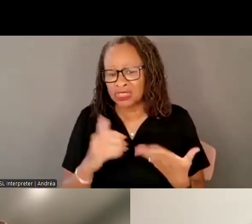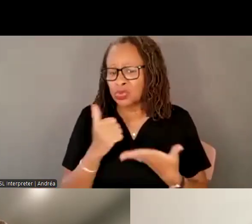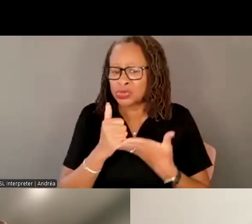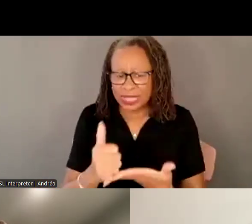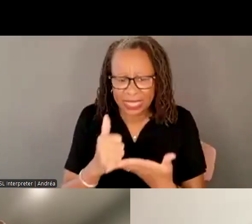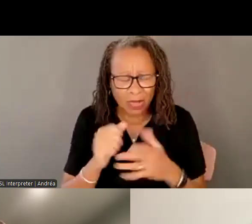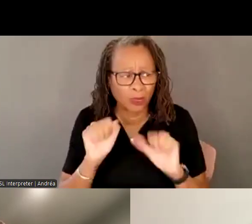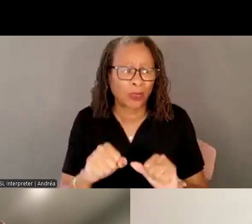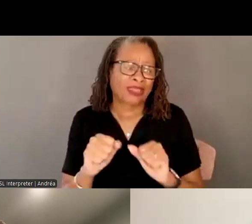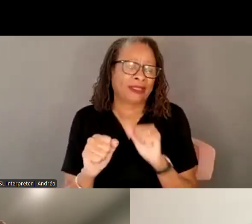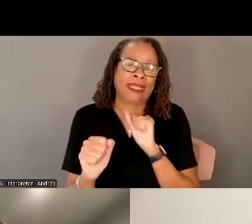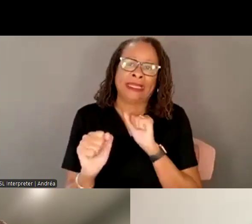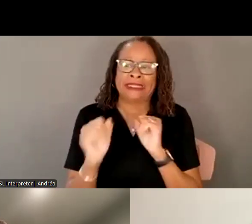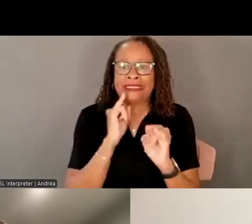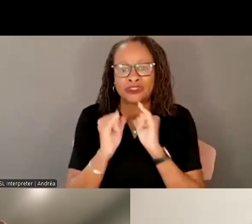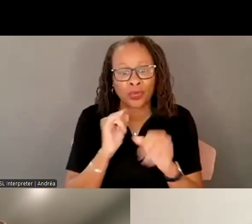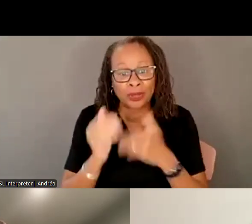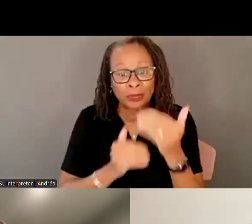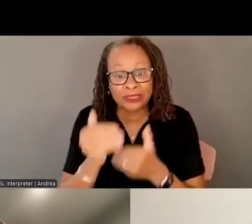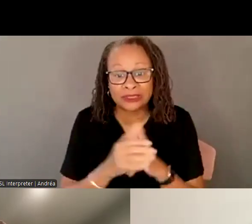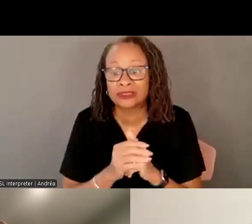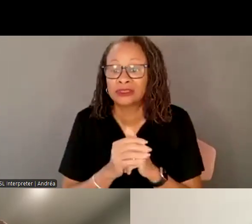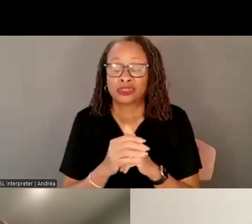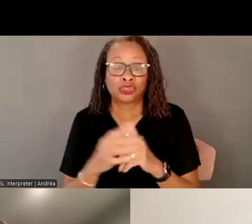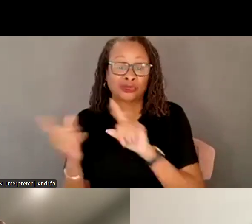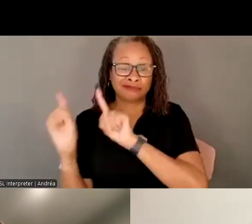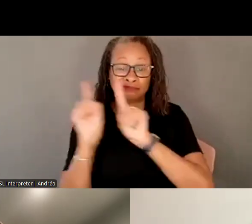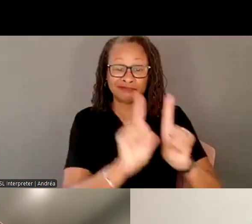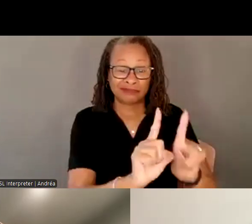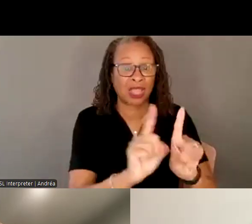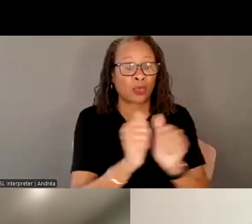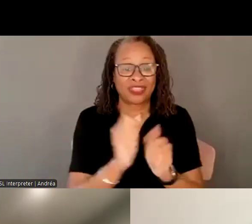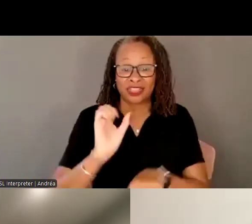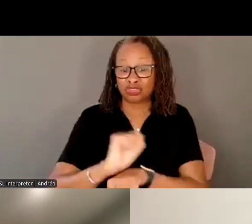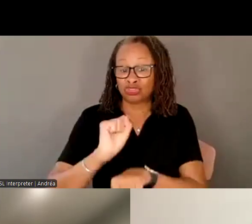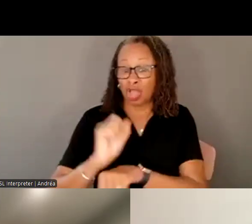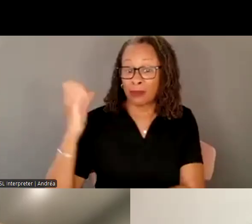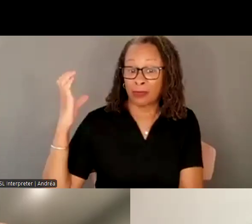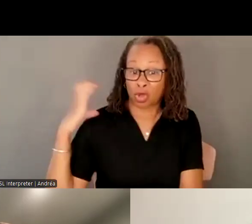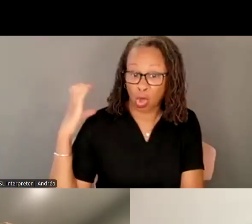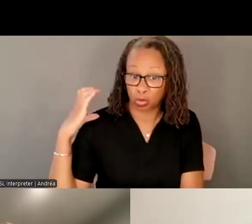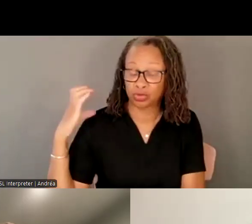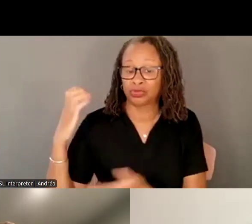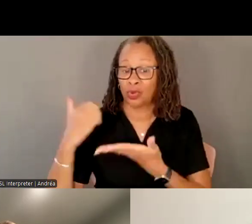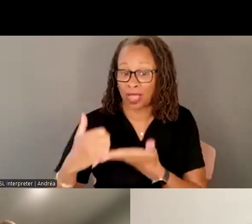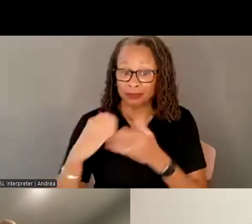to in a company that individual with a job coach to, you know, we can give so much more